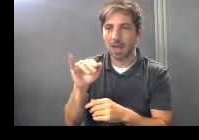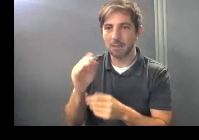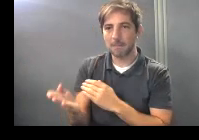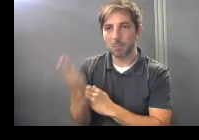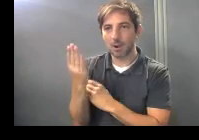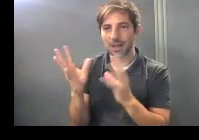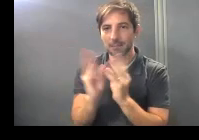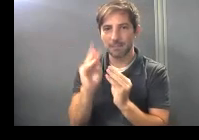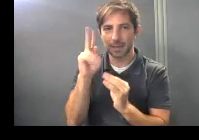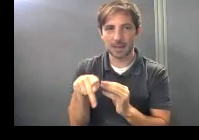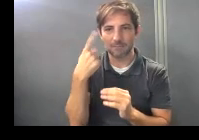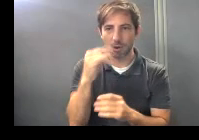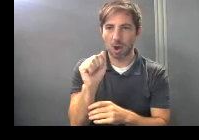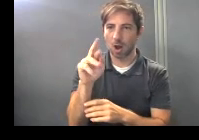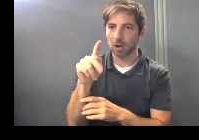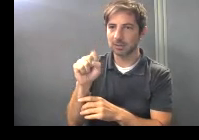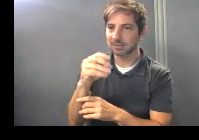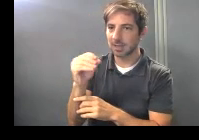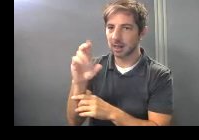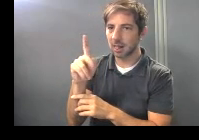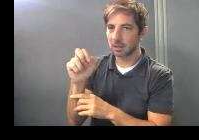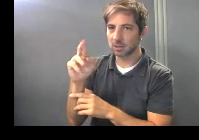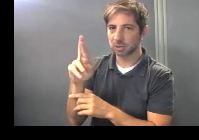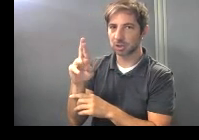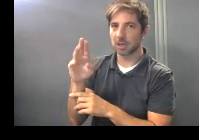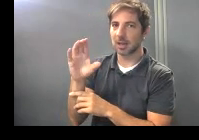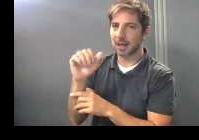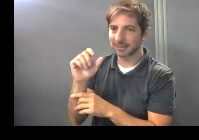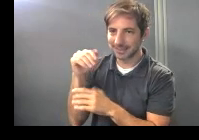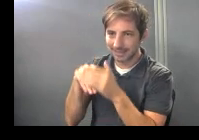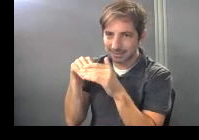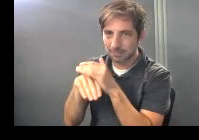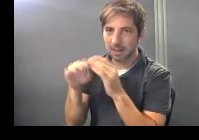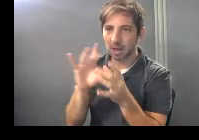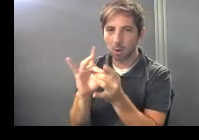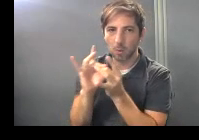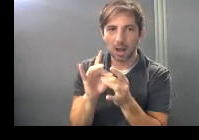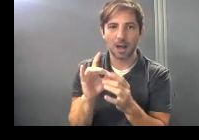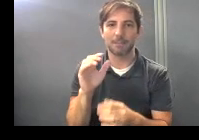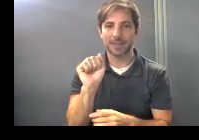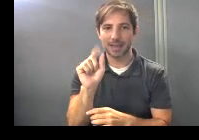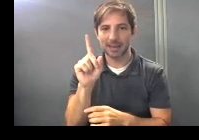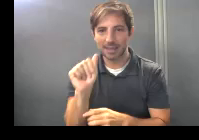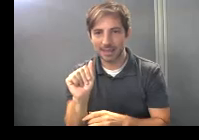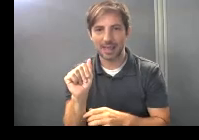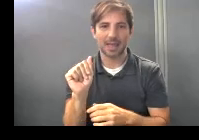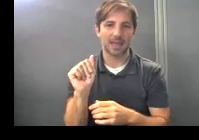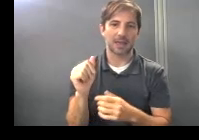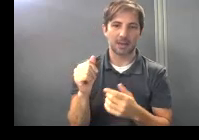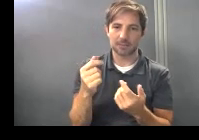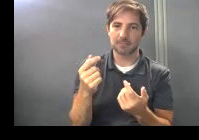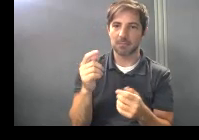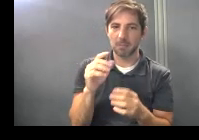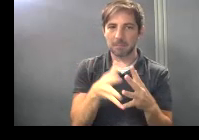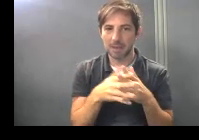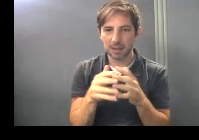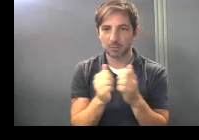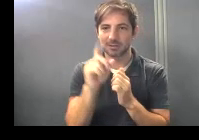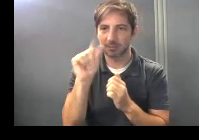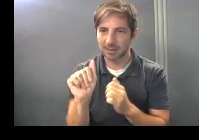I'M MAGAN HARMS WITH MINDSEYE. I'M THE FACILITATOR TODAY.